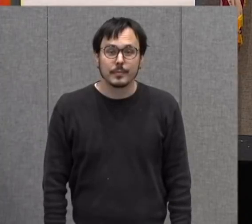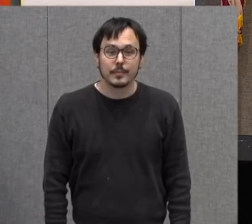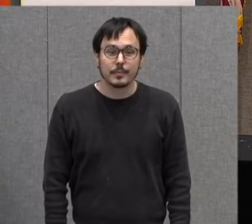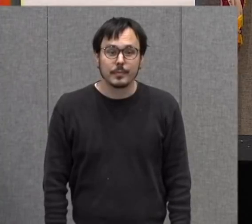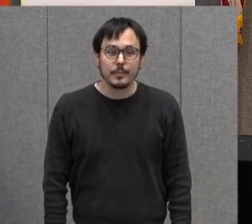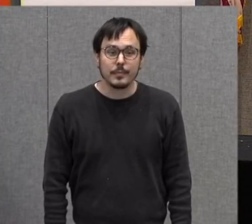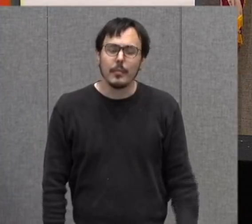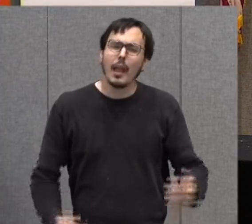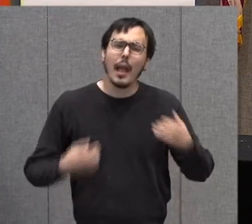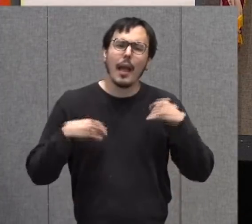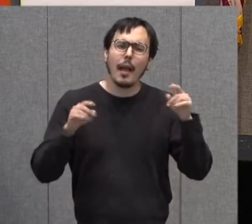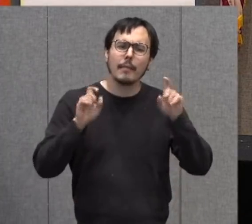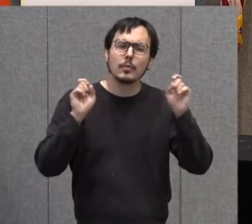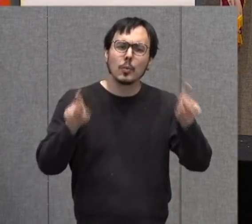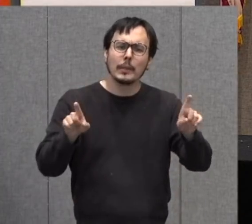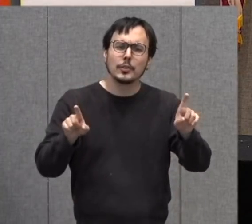I have a question to ask you.